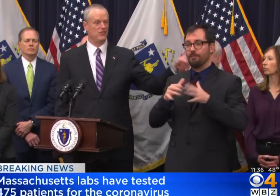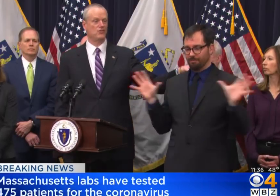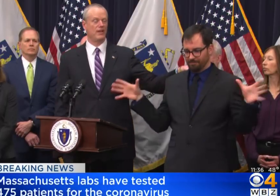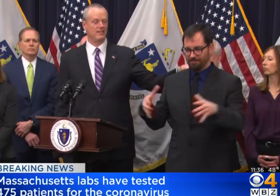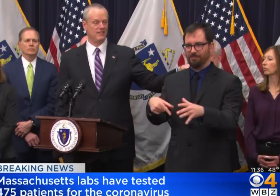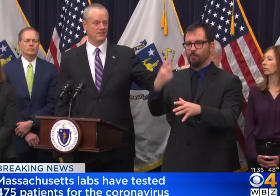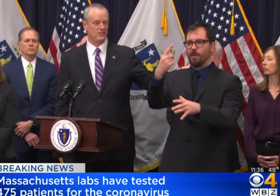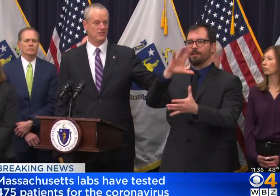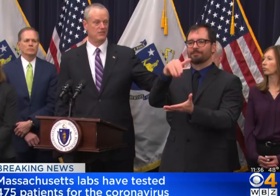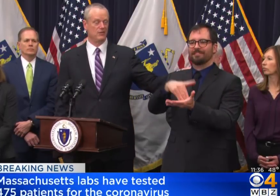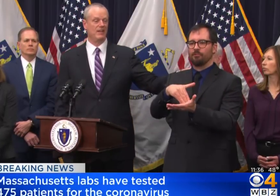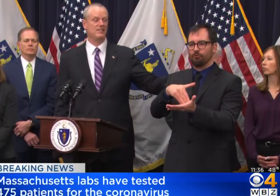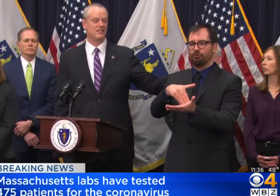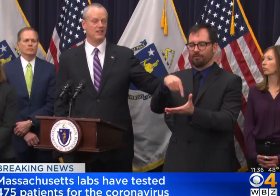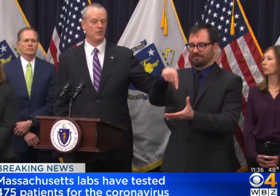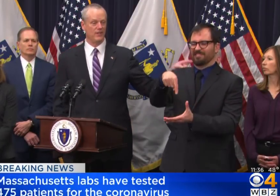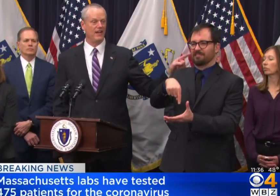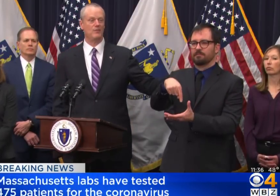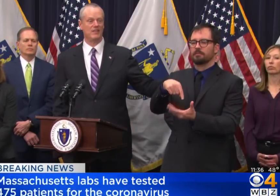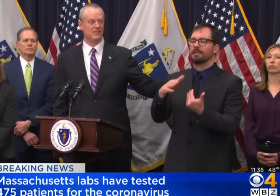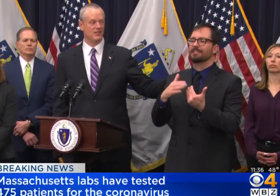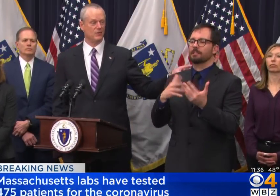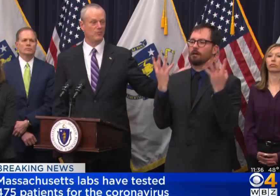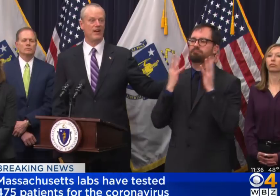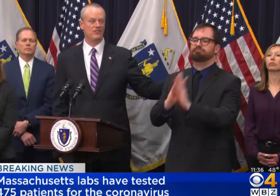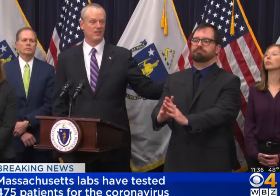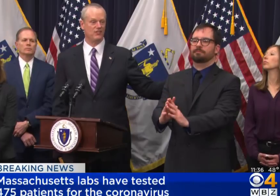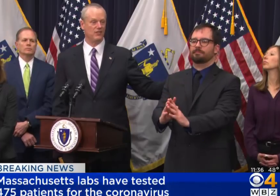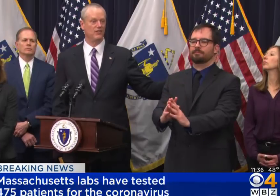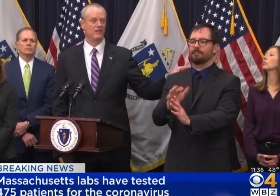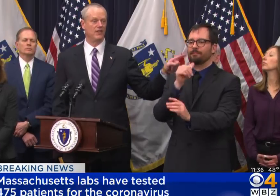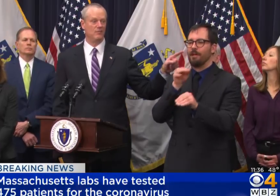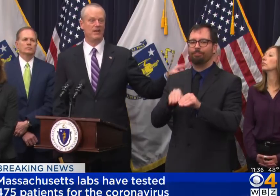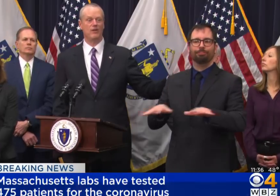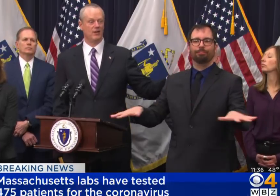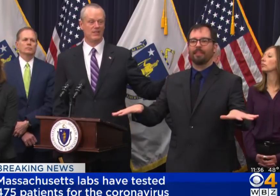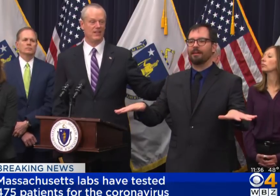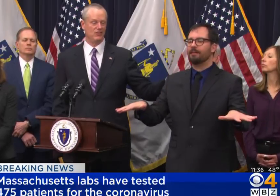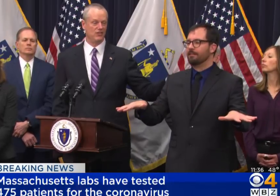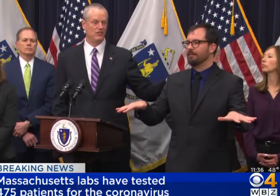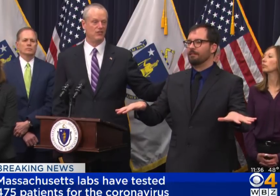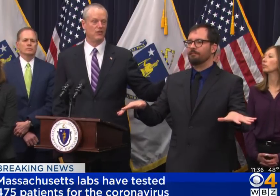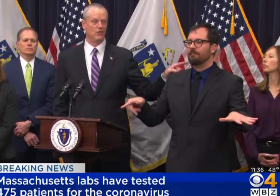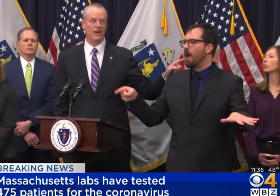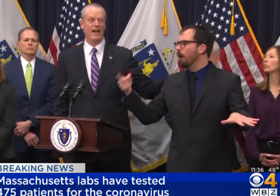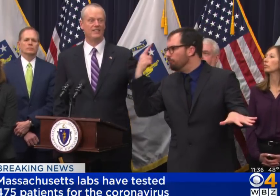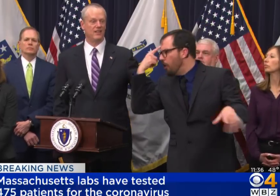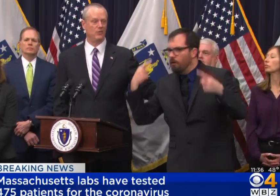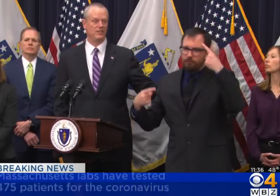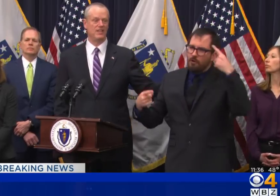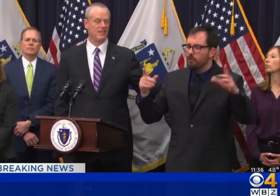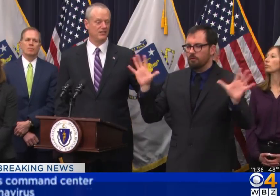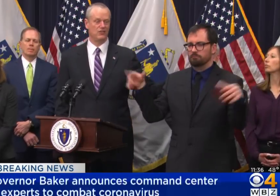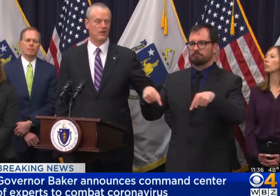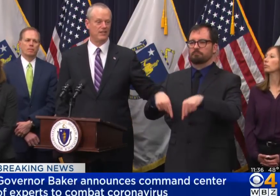THAT IS RELATED TO SOMETHING THAT HAS TO DO WITH THIS PARTICULAR ISSUE, IT IS GOING THROUGH THEIR PERSON, STRAIGHT